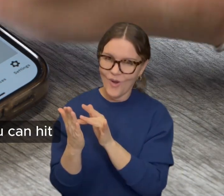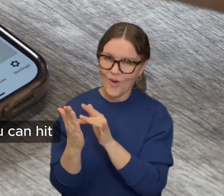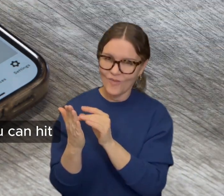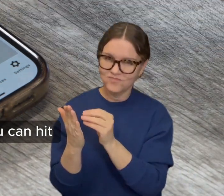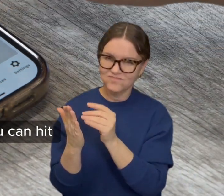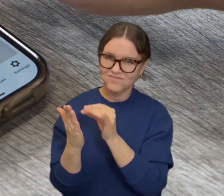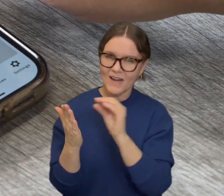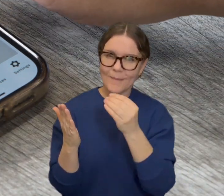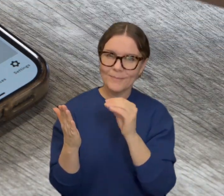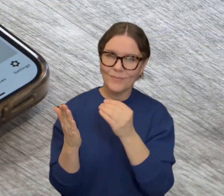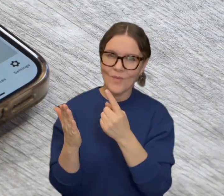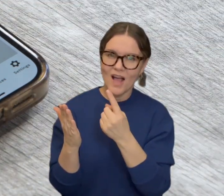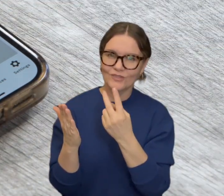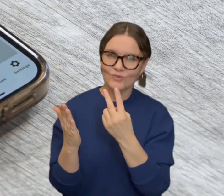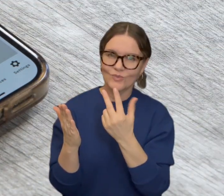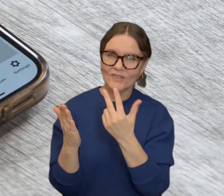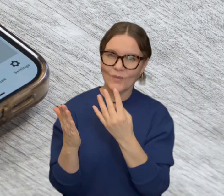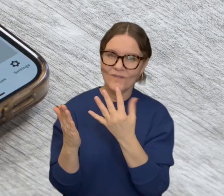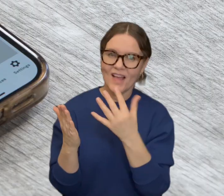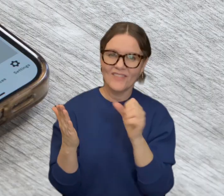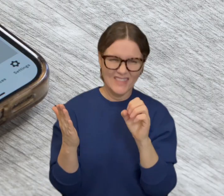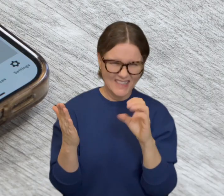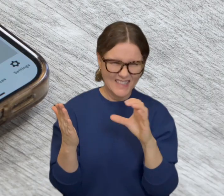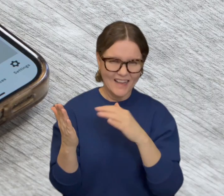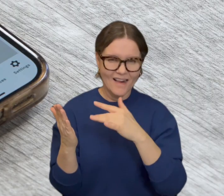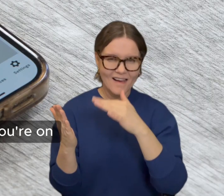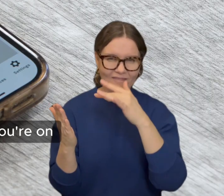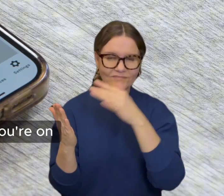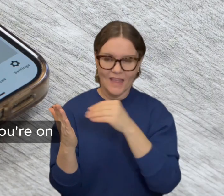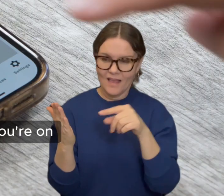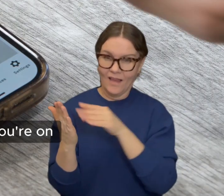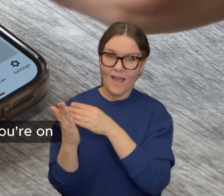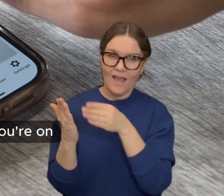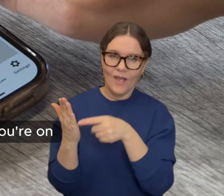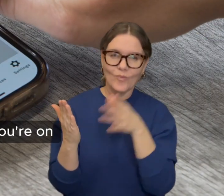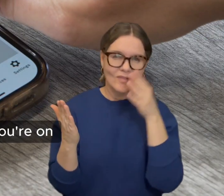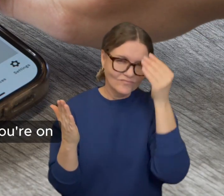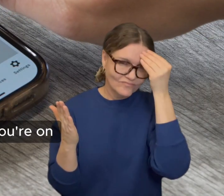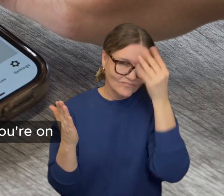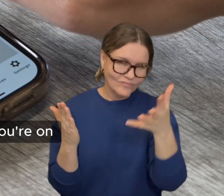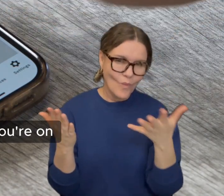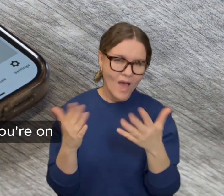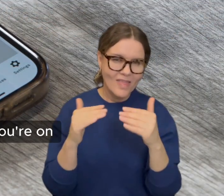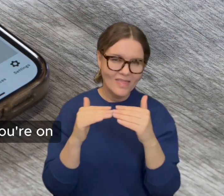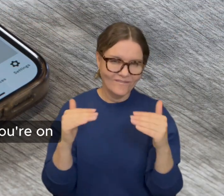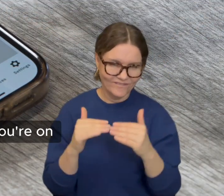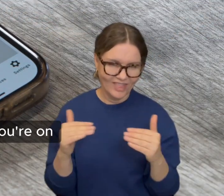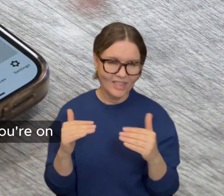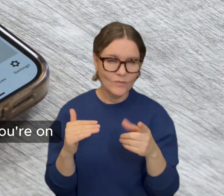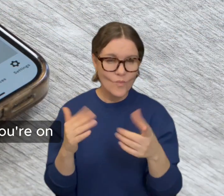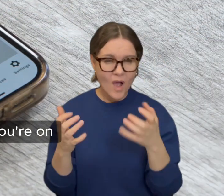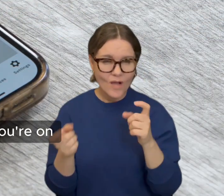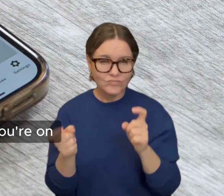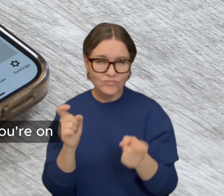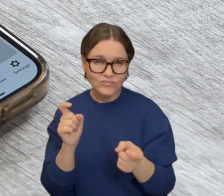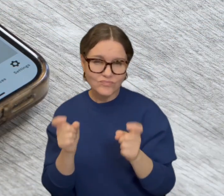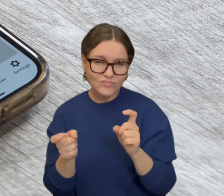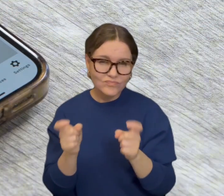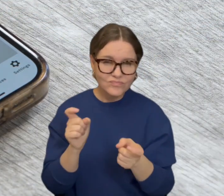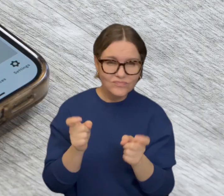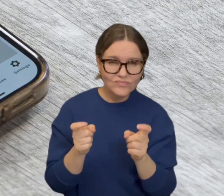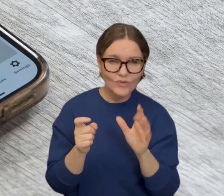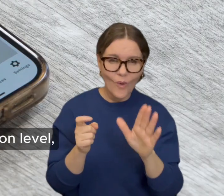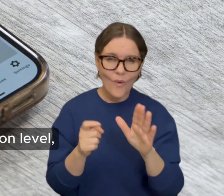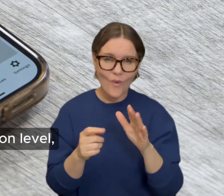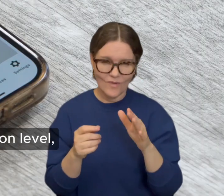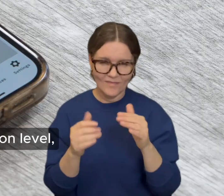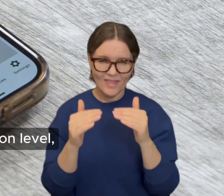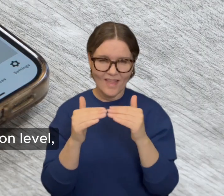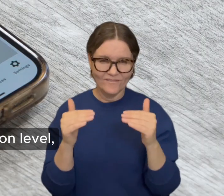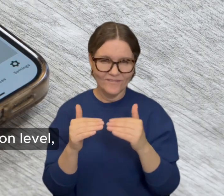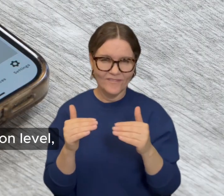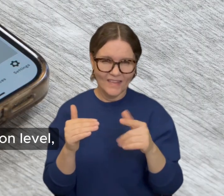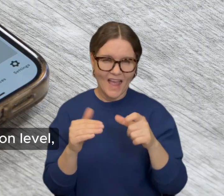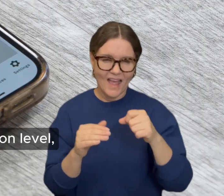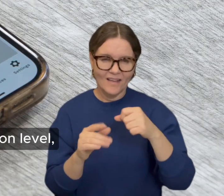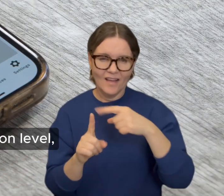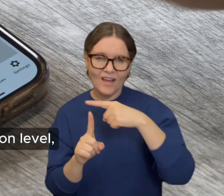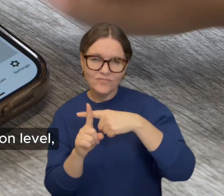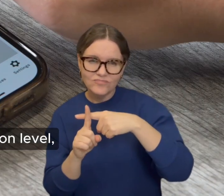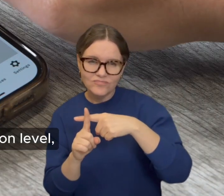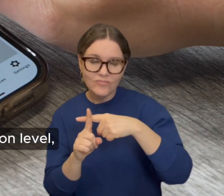play it will let you know what level you're on and what mode if you want to adjust your suction level